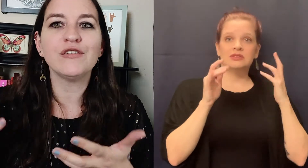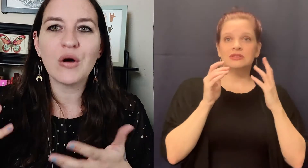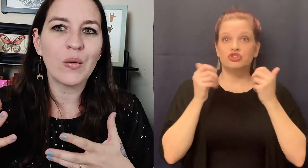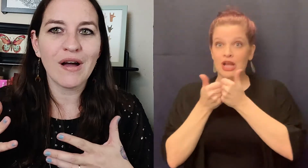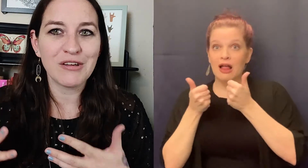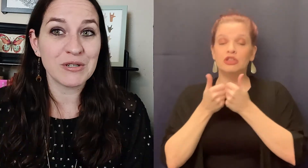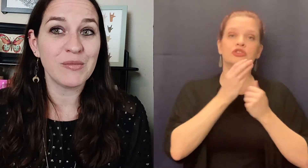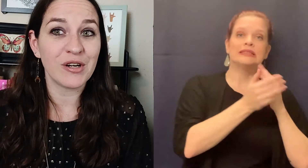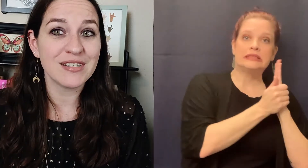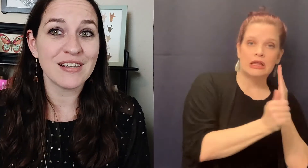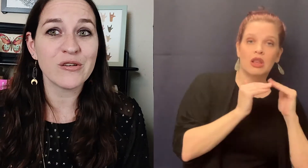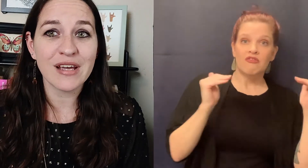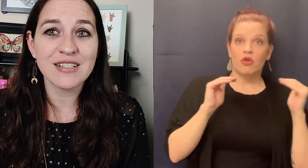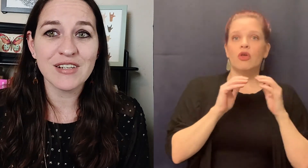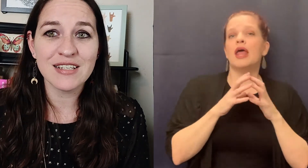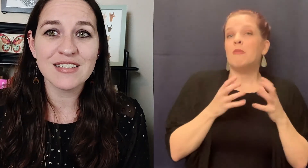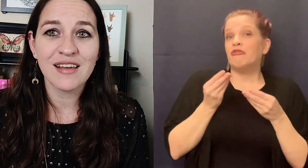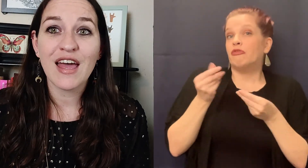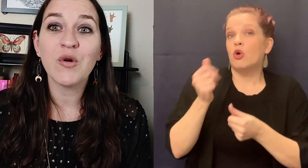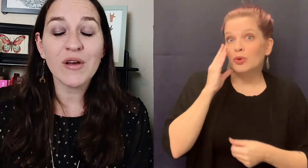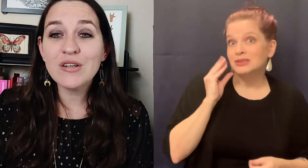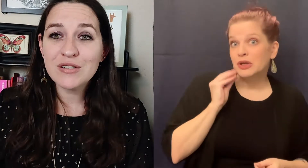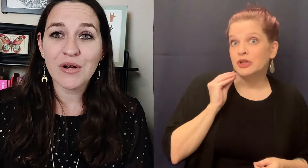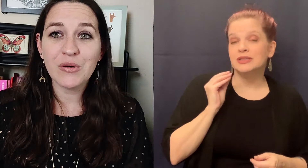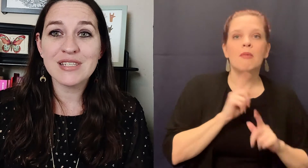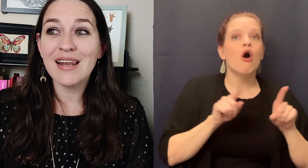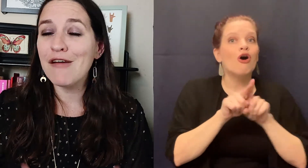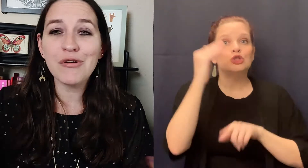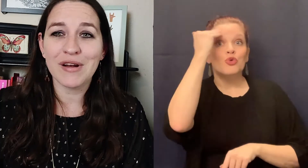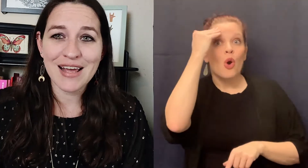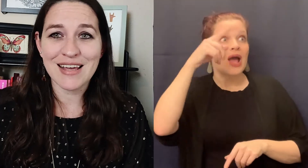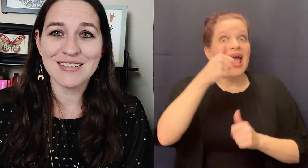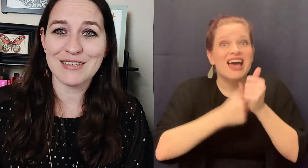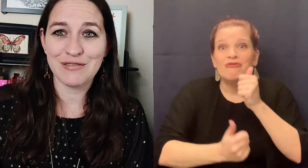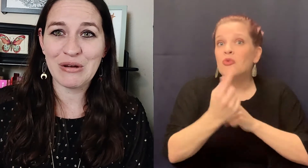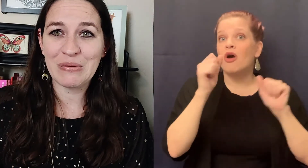flow are you experience in those activities. And what we also know is that everyone has access flow.